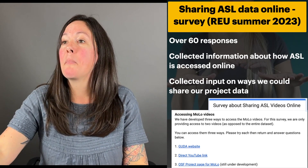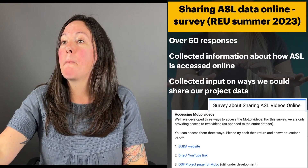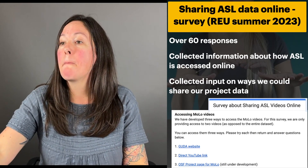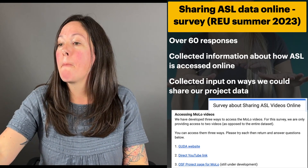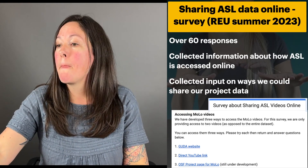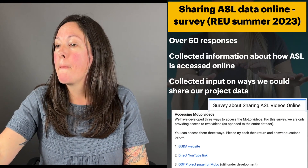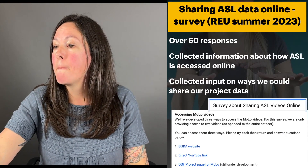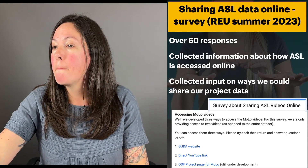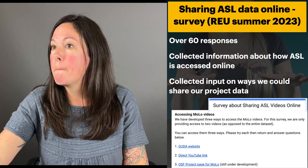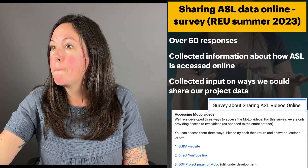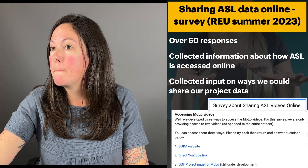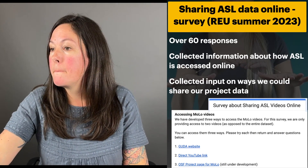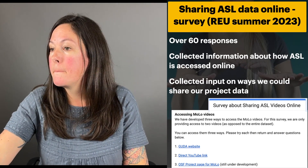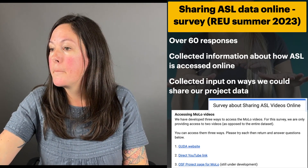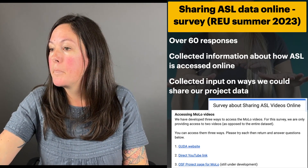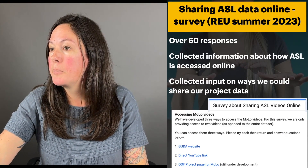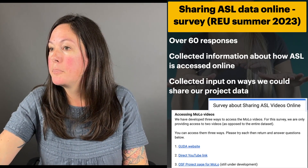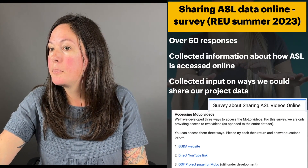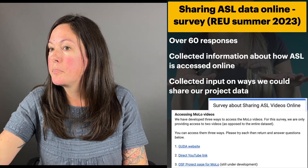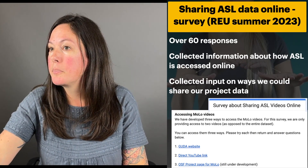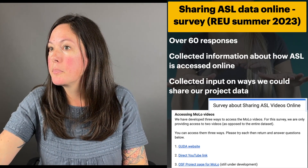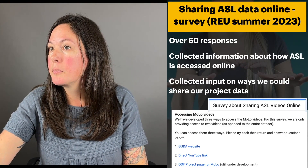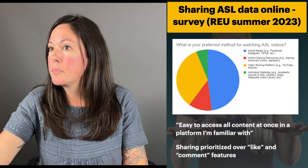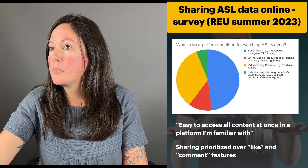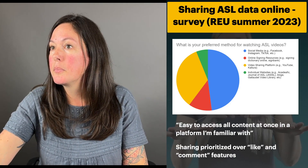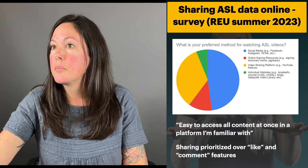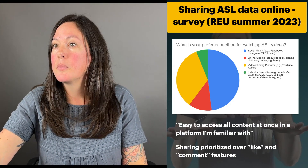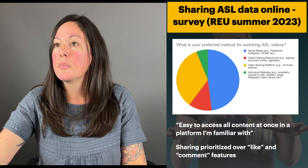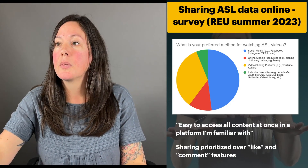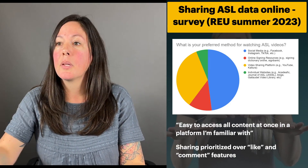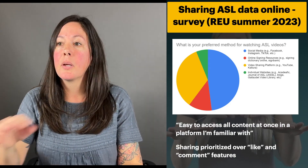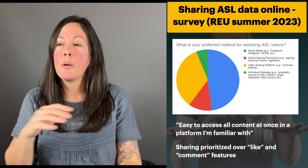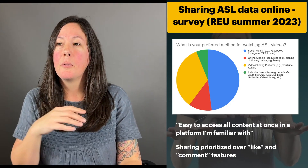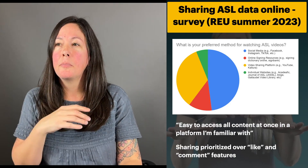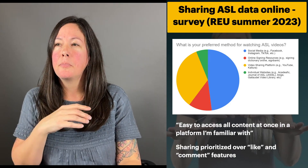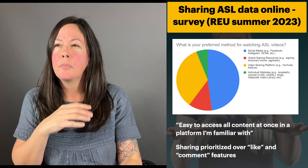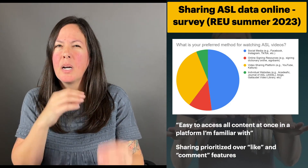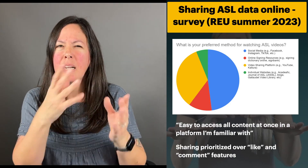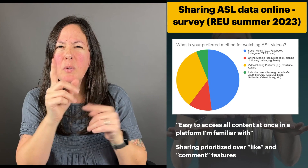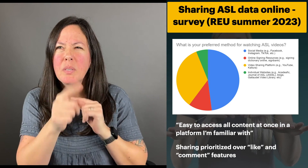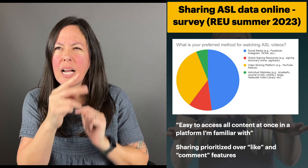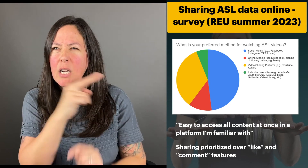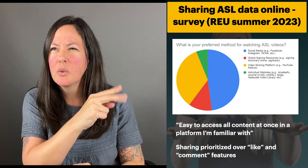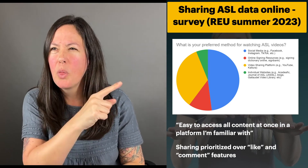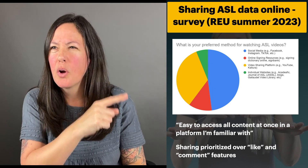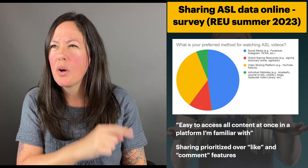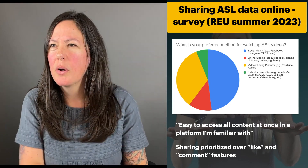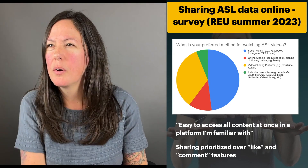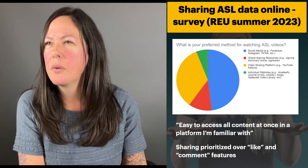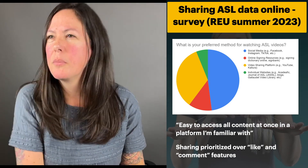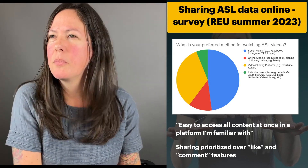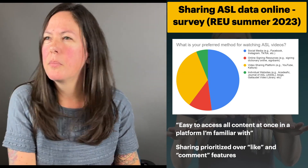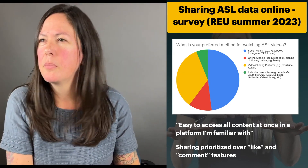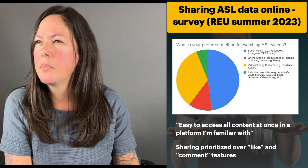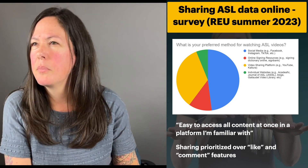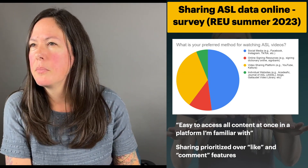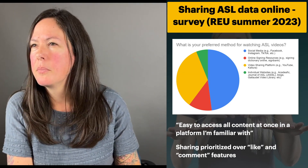you shortly but we wanted to collect this kind of questionnaire responses from other people who were doing the same kinds of